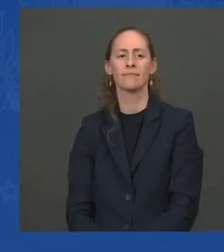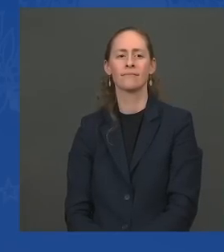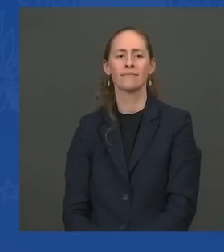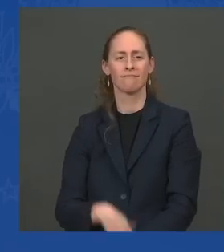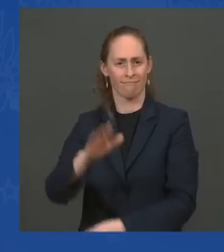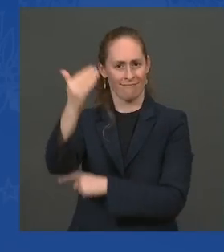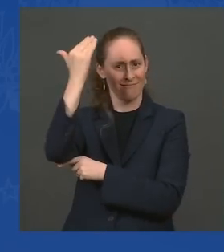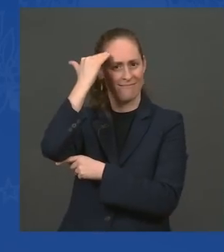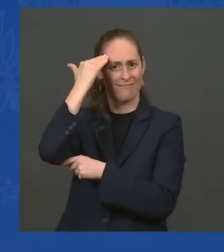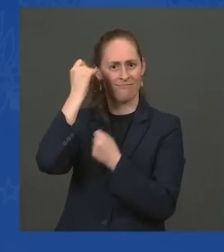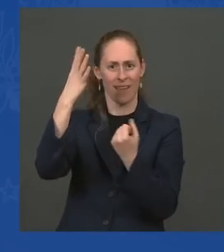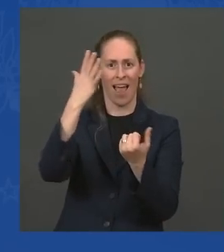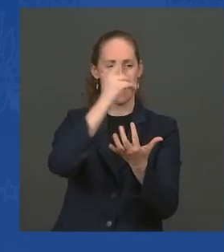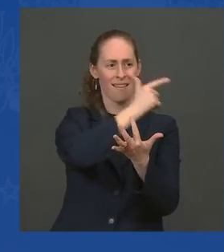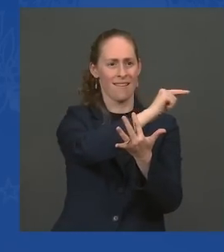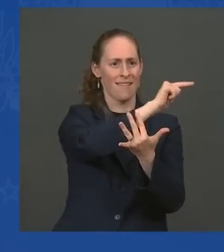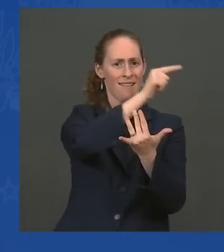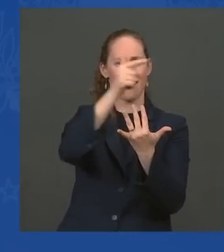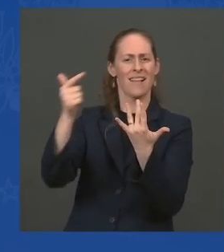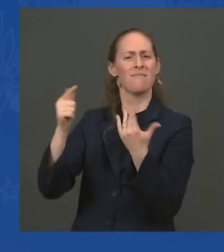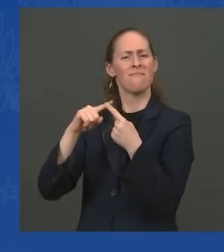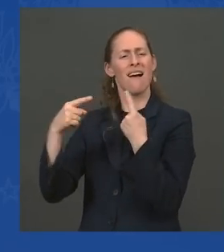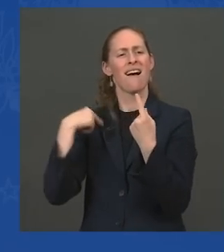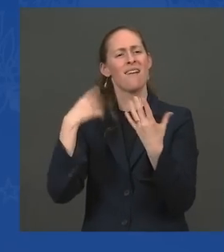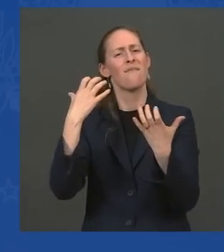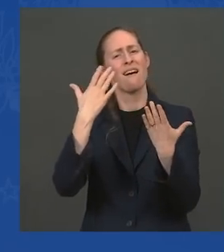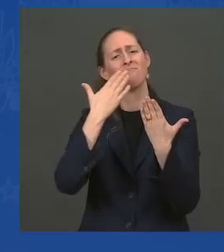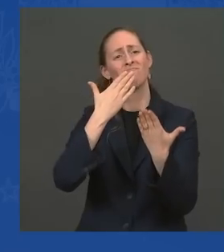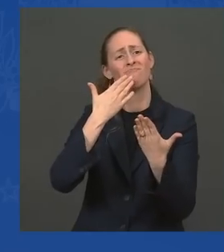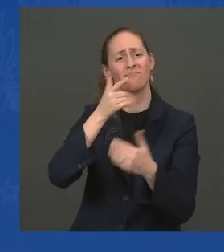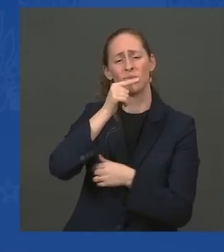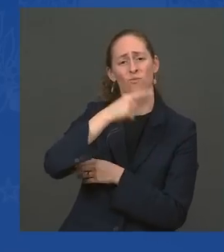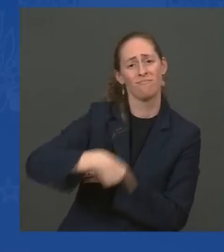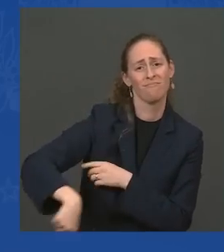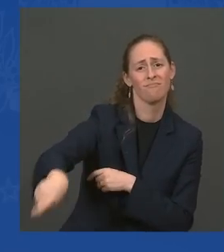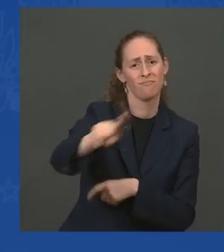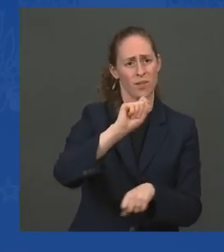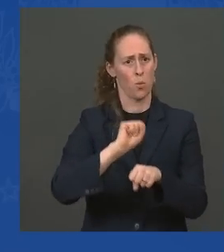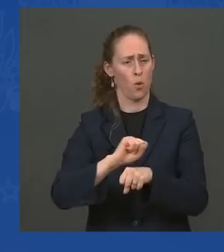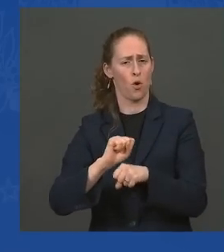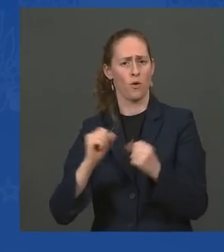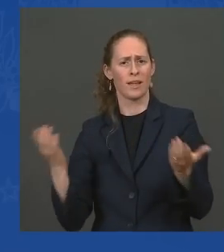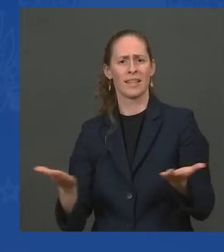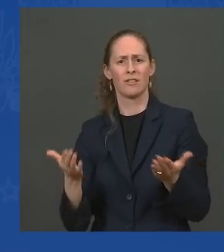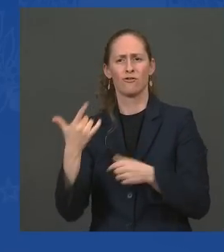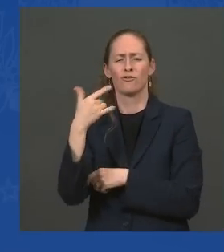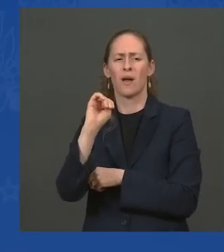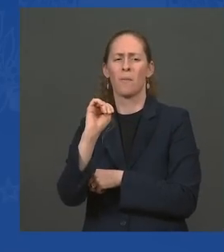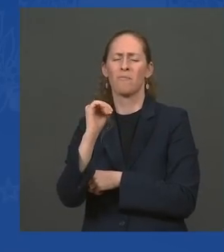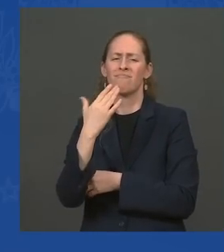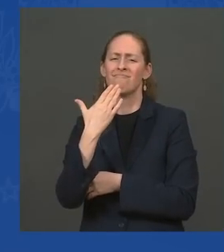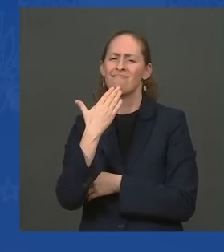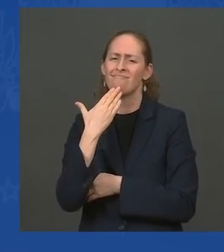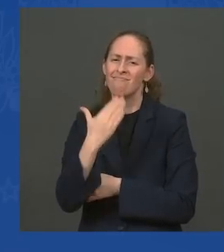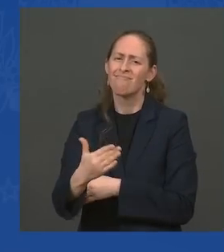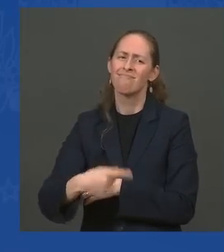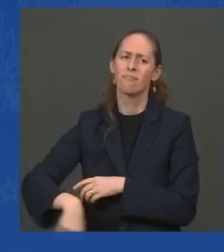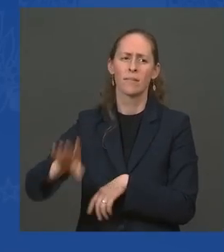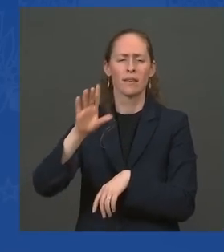but I want to thank the incredible workers here at General Motors Incredible Factory Zero for your incredible work. So thank you for the work you do.